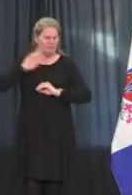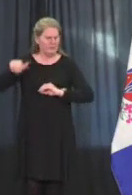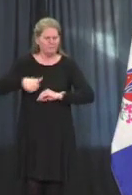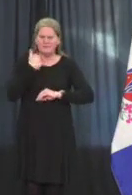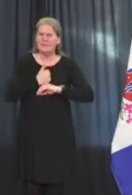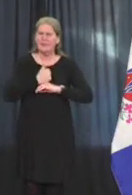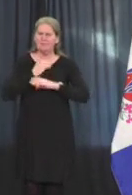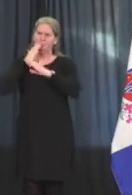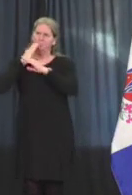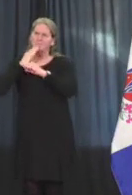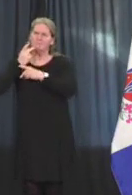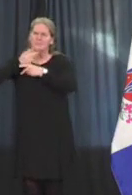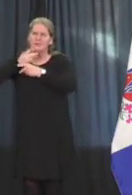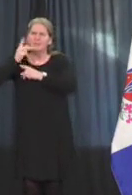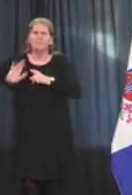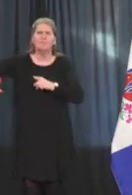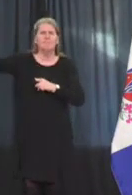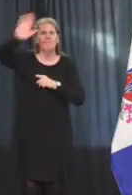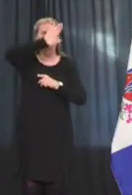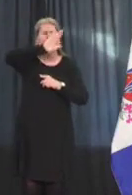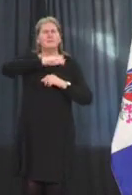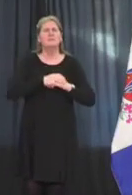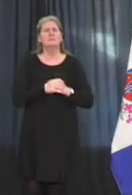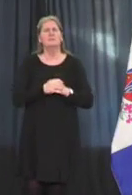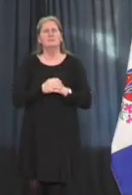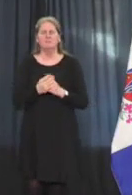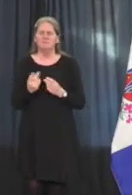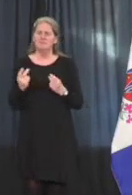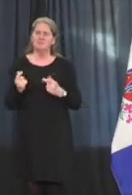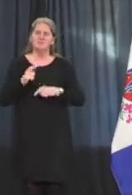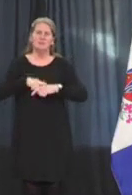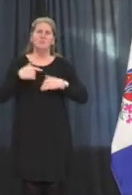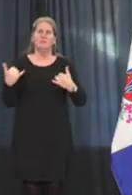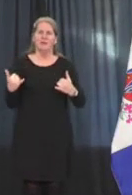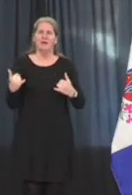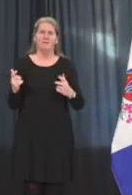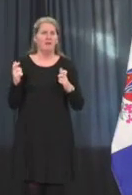THAT'S WHY IT IS SO IMPORTANT THAT WE ACT QUICKLY TO PREVENT THE POSSIBILITY OF COMMUNITY